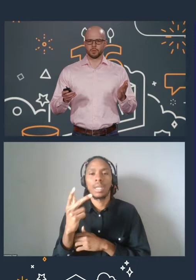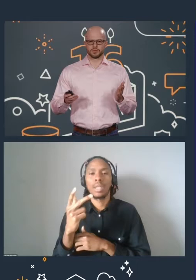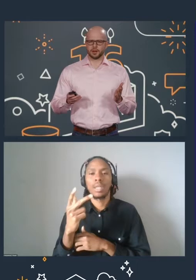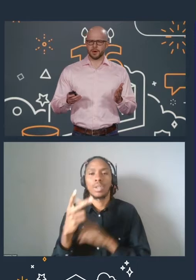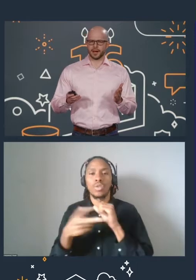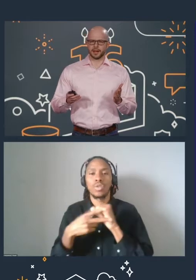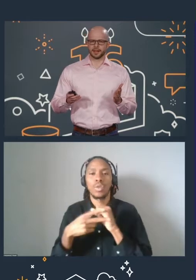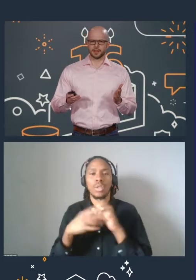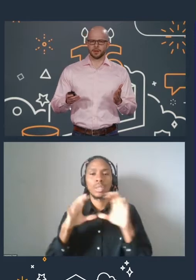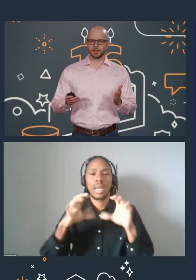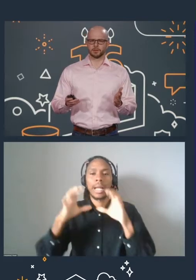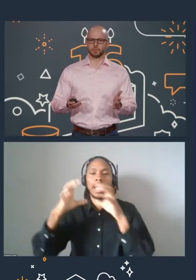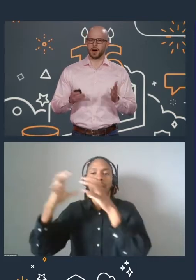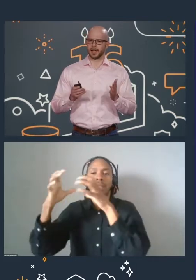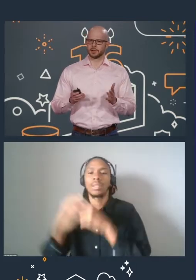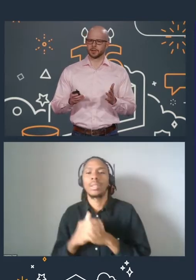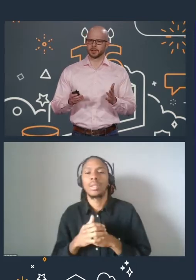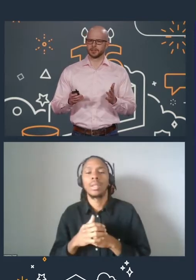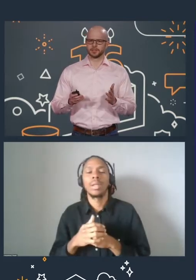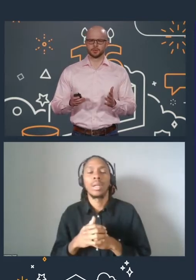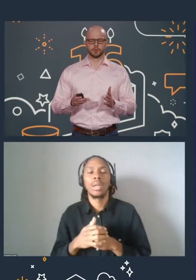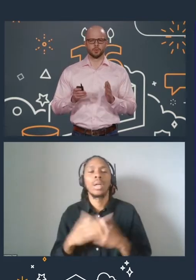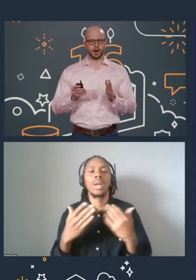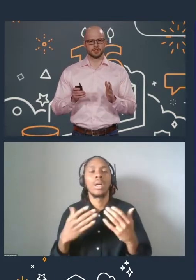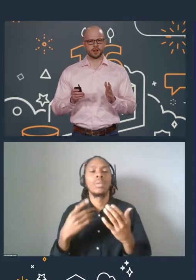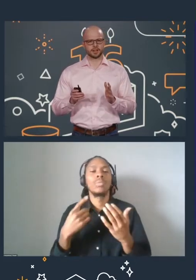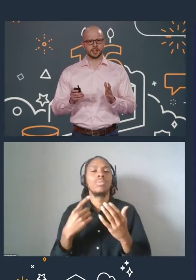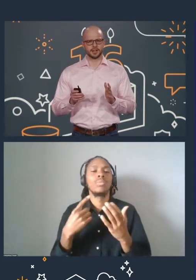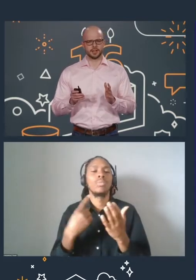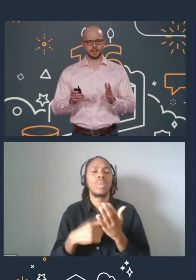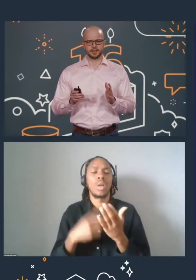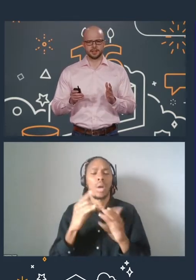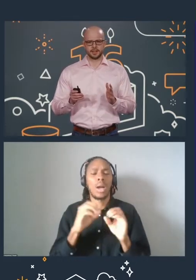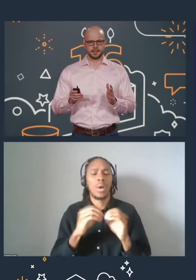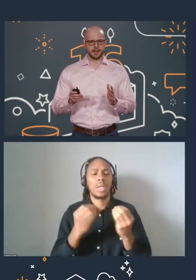We'll start by going over why an organization would want to archive data,